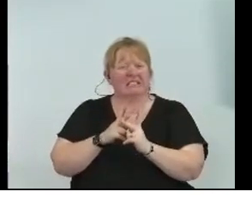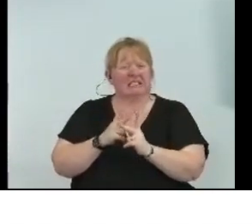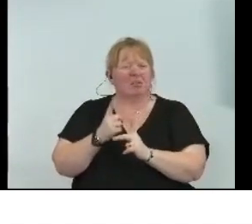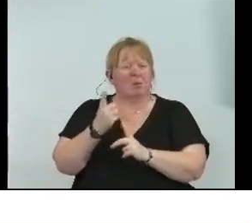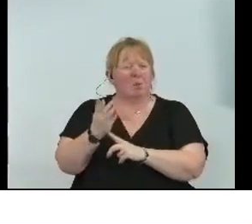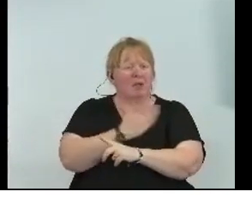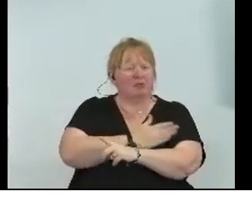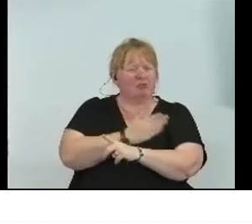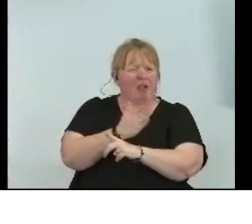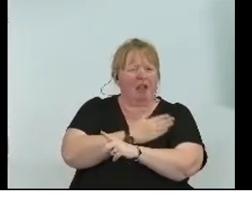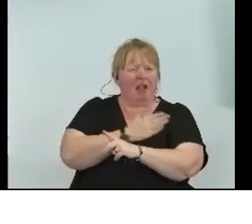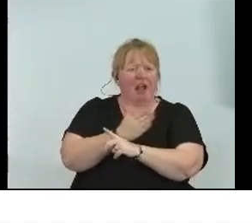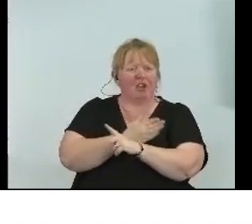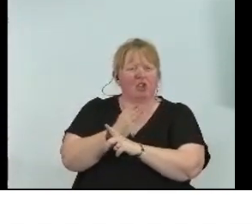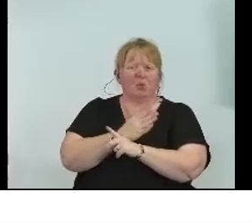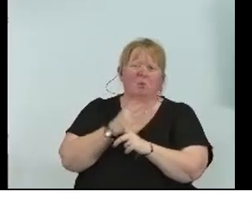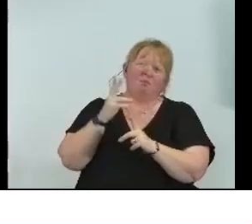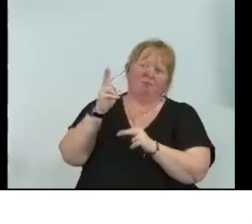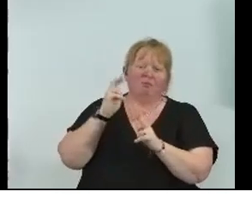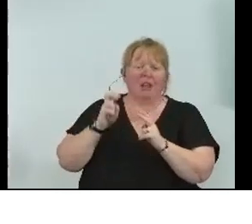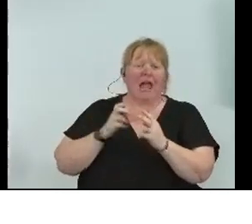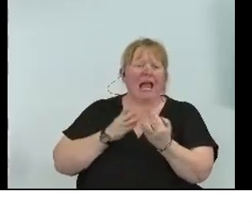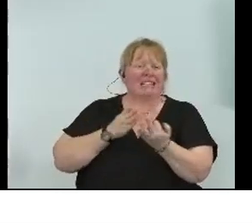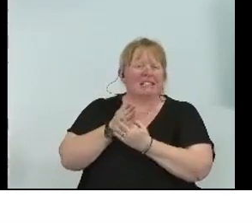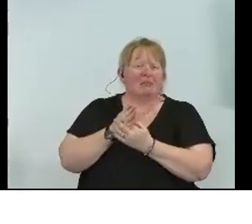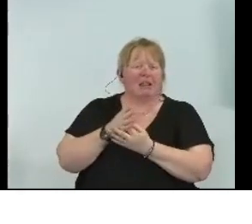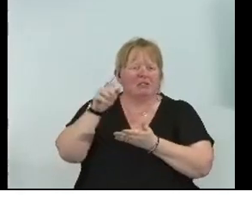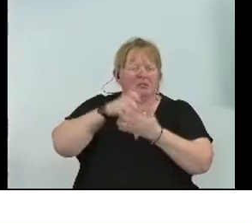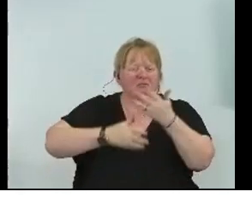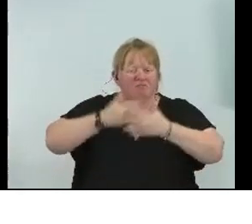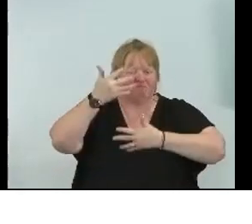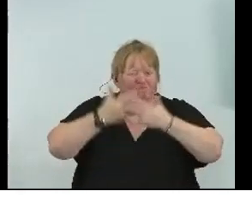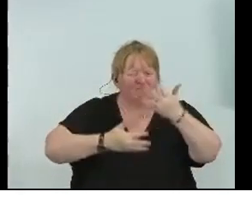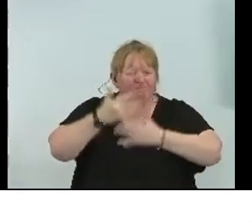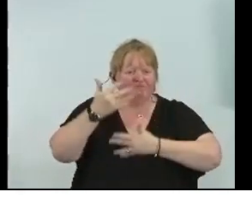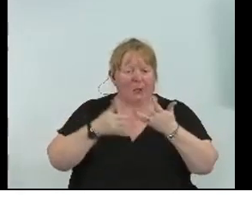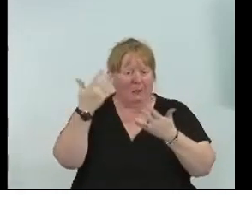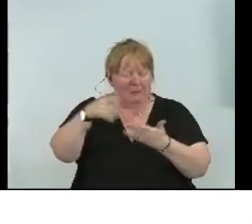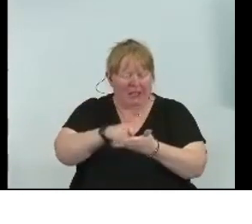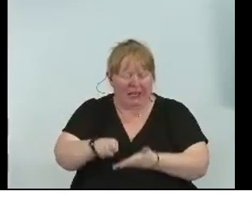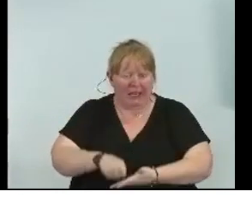I think to do an accessibility audit for us. We've made a video so that now whenever we